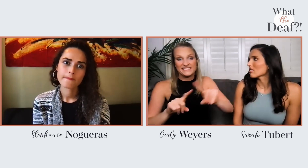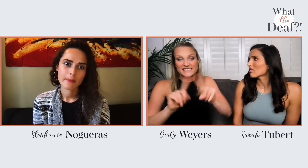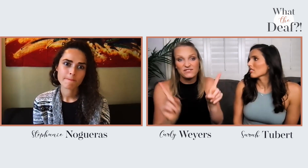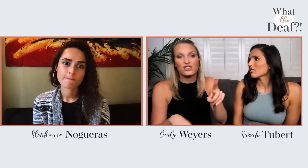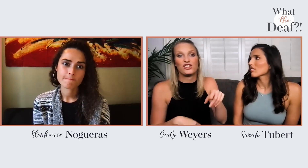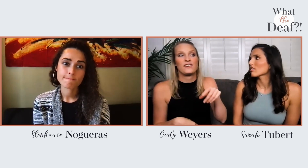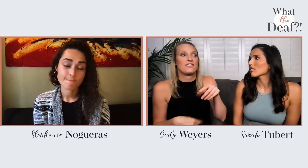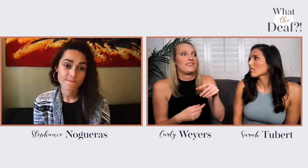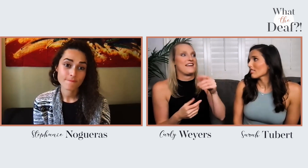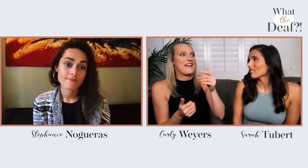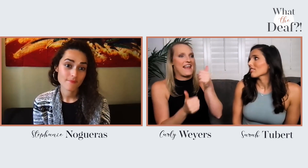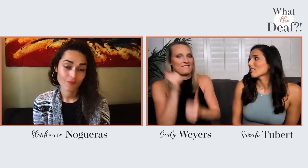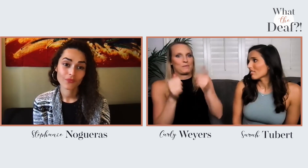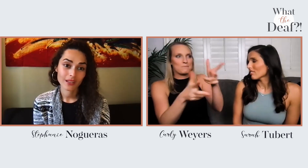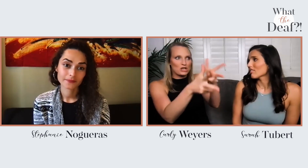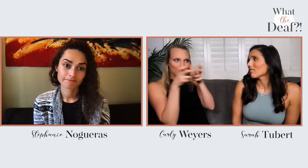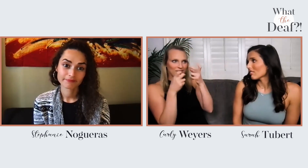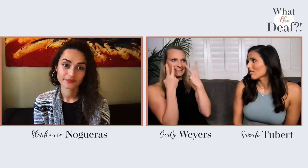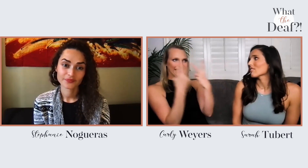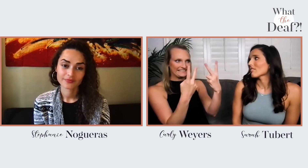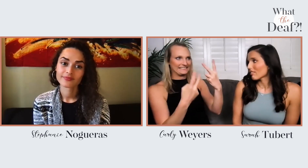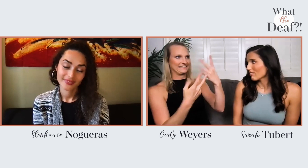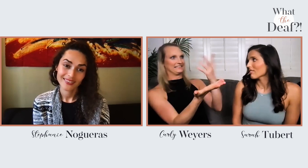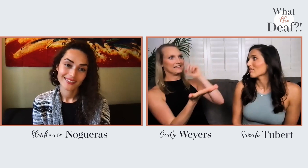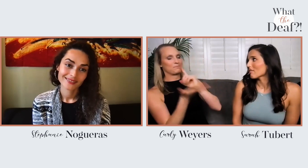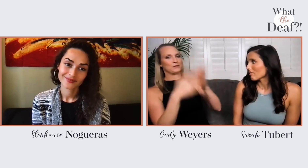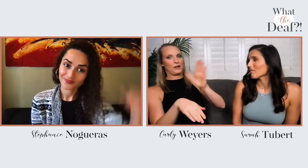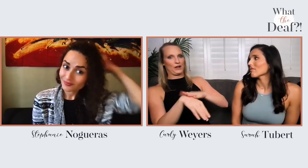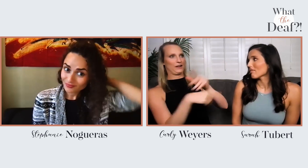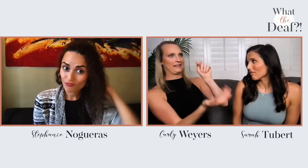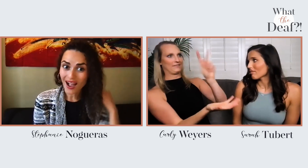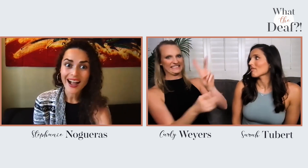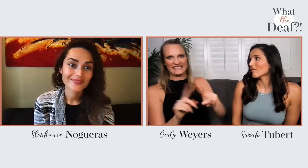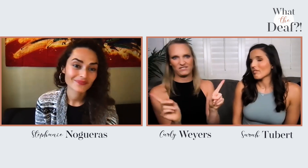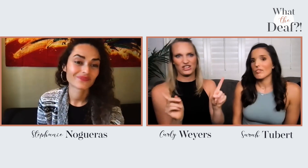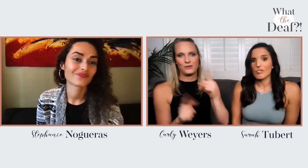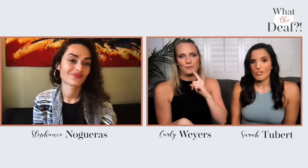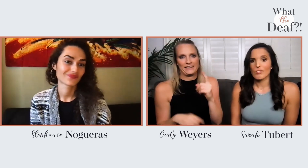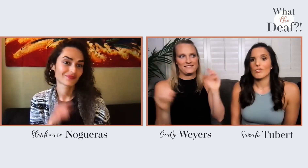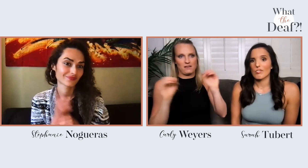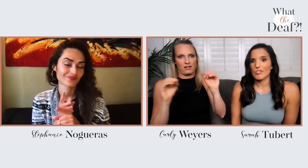a part of the entertainment industry is different. Everyone perceives and sees a deaf person on TV differently,